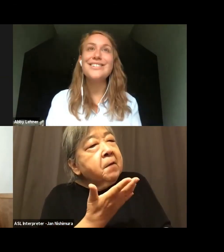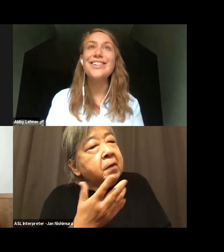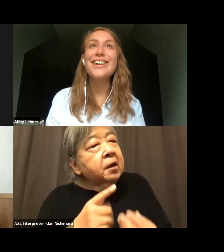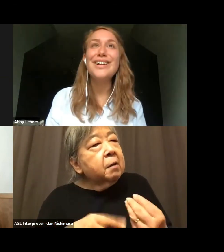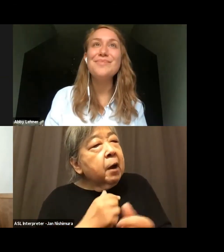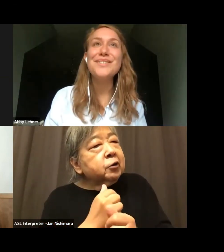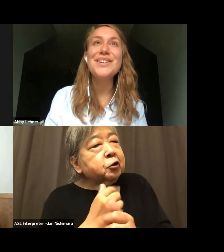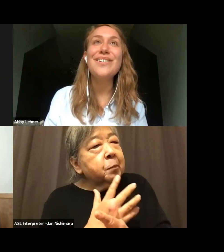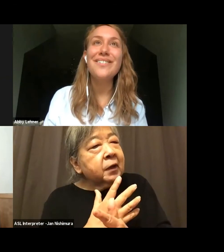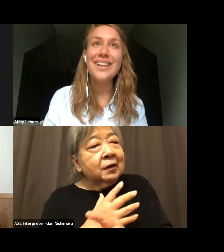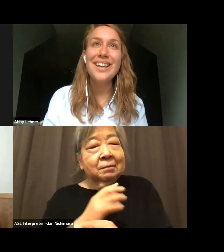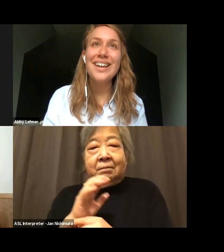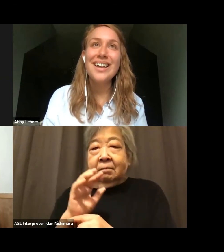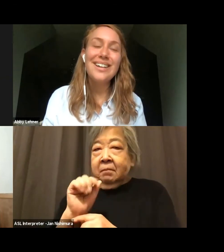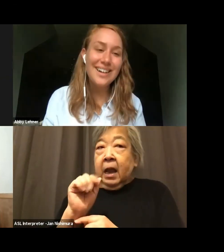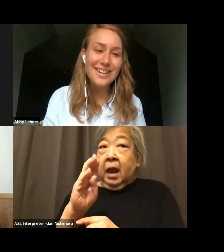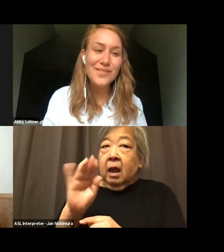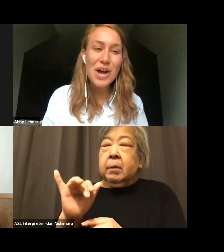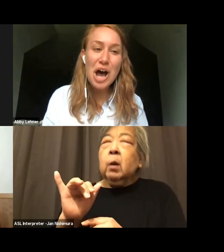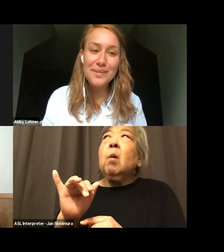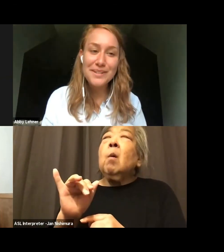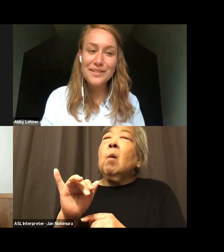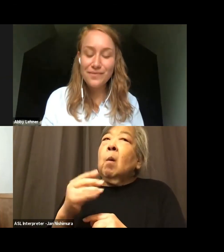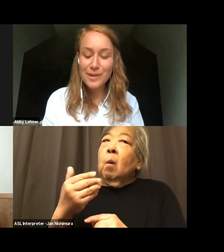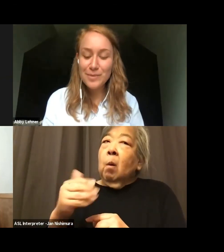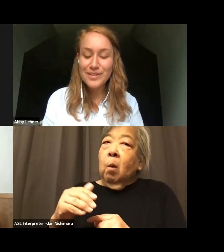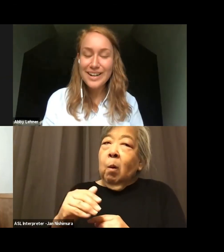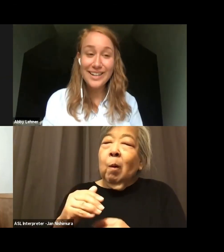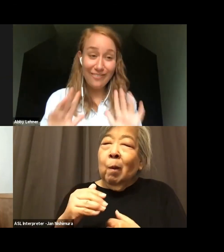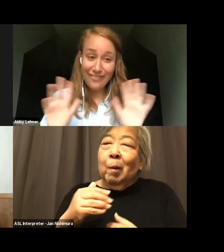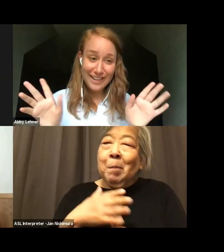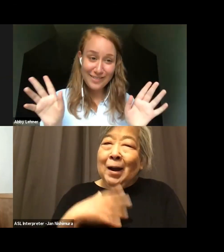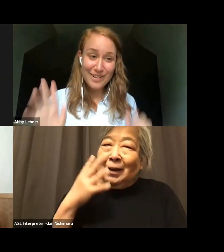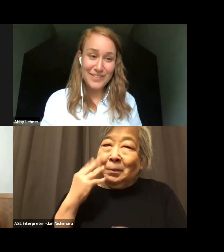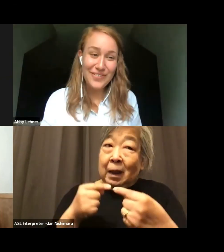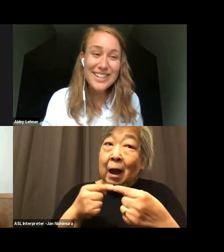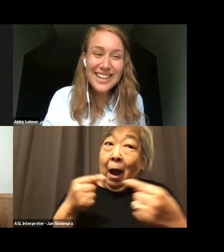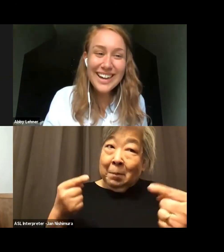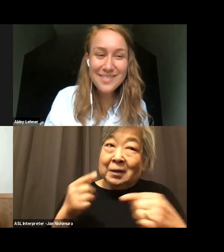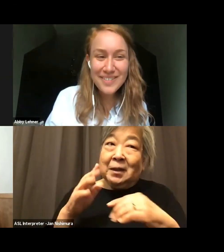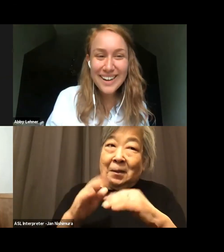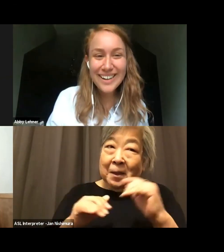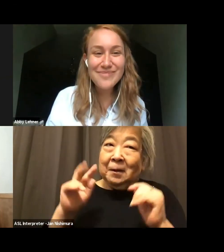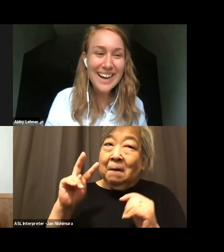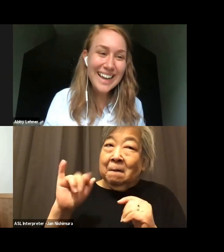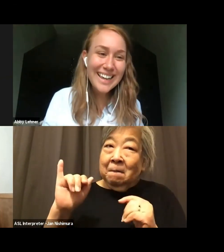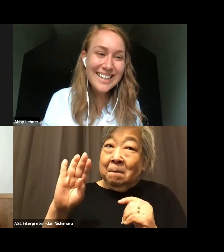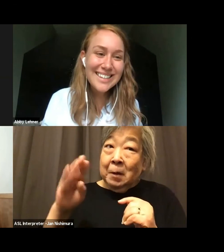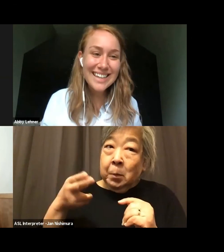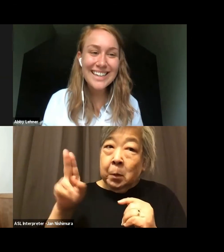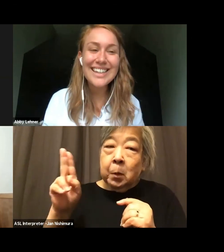Oh gosh, so kind of the opposite of Vibhu, I had way too much free time on my hands.